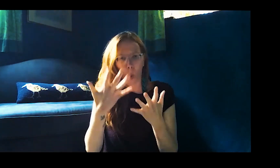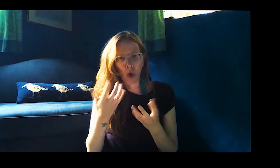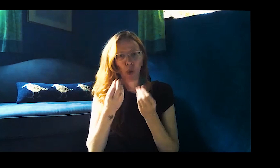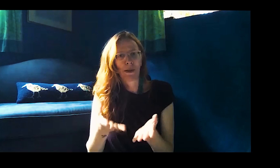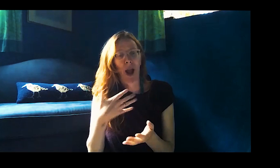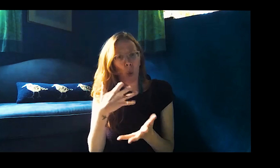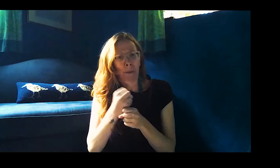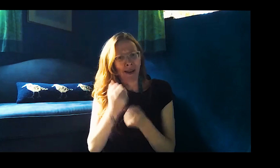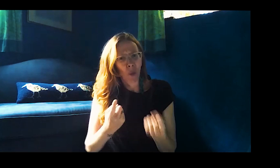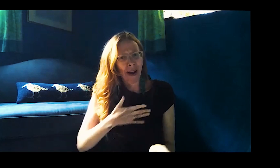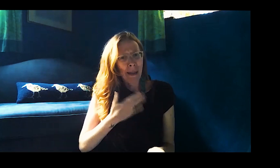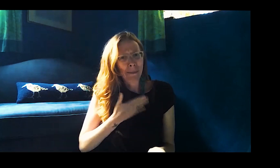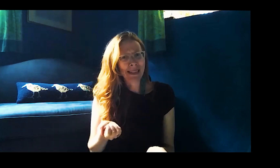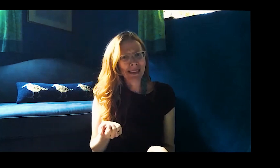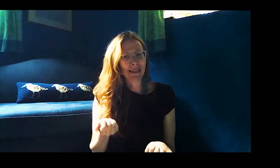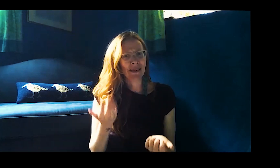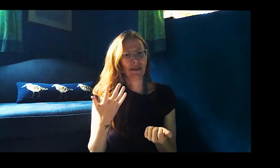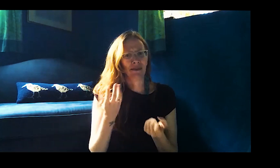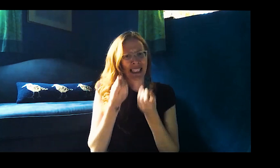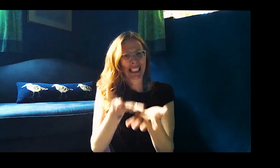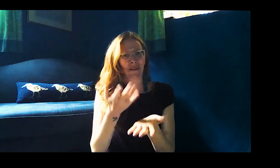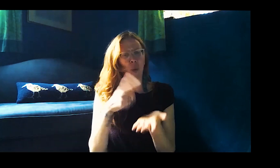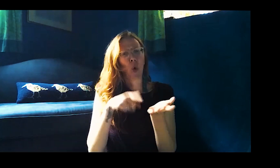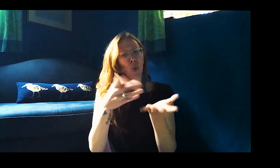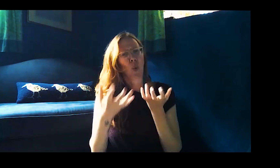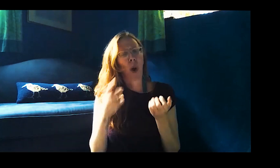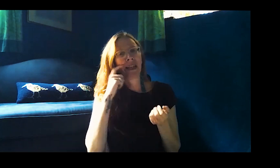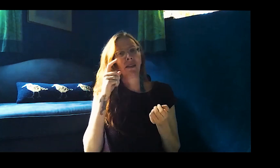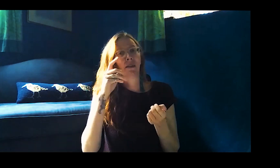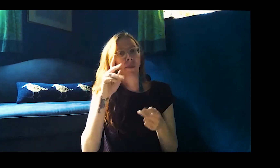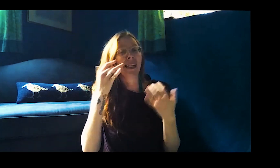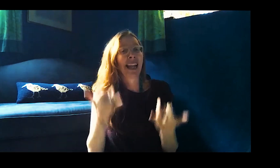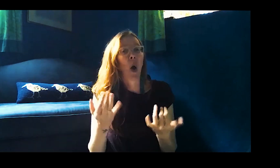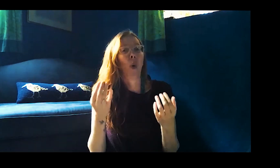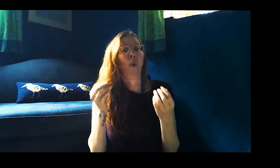I want to make everybody's happy. I want to give you whatever you want out of that session,